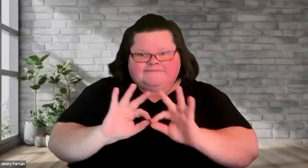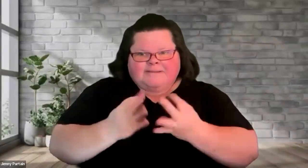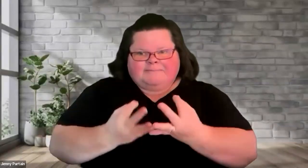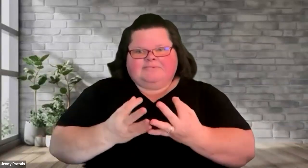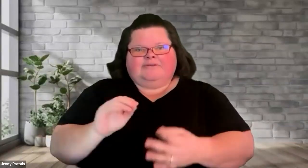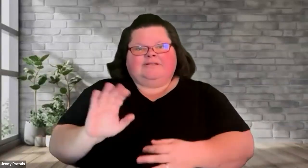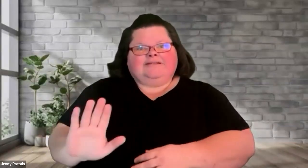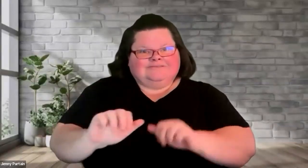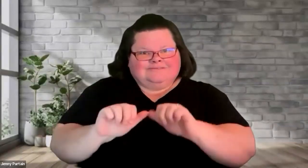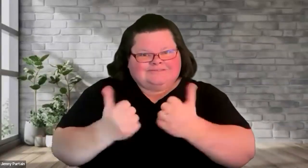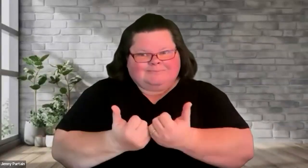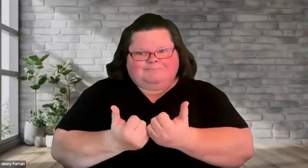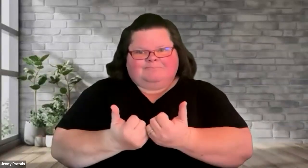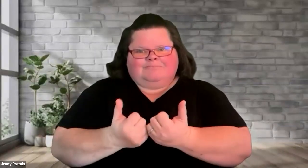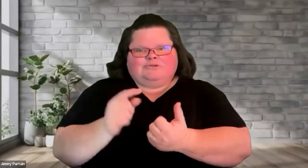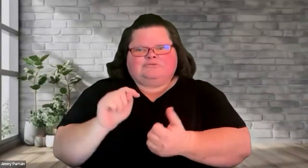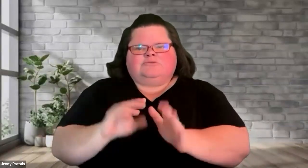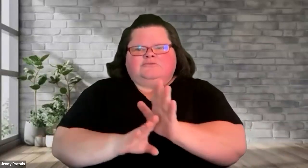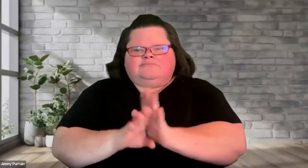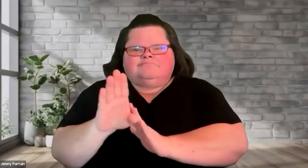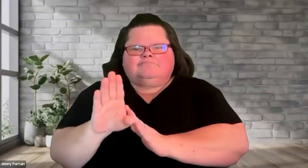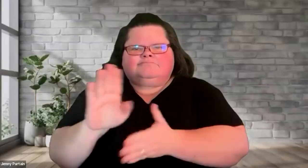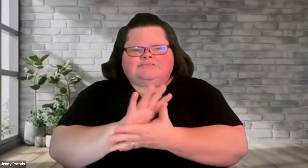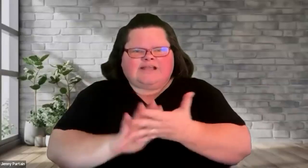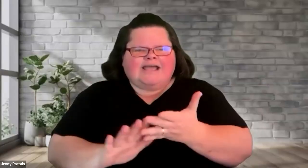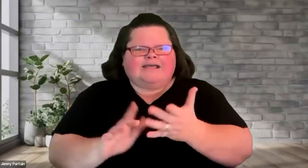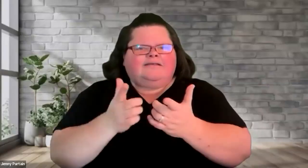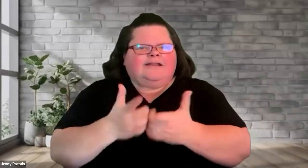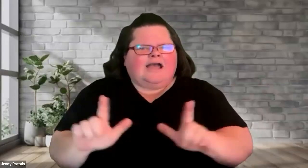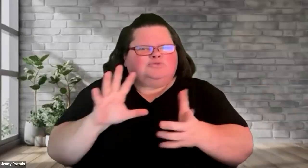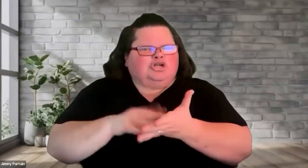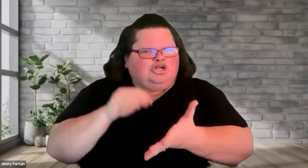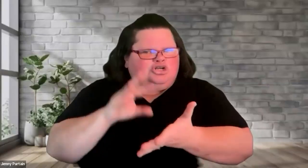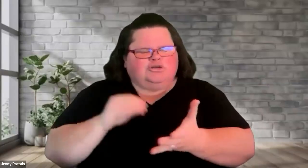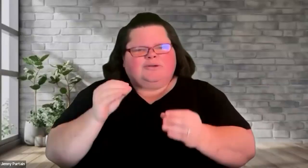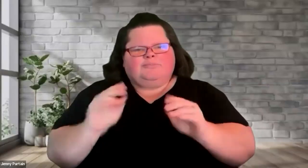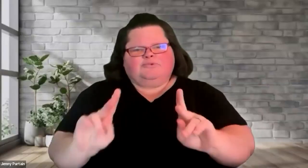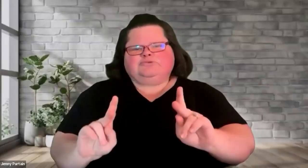or Deaf children, and their families and teams to design language learning opportunities.